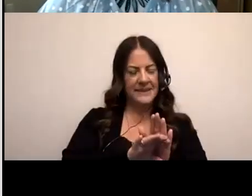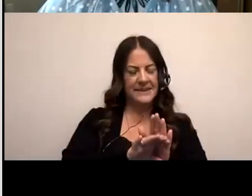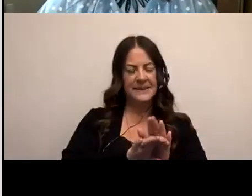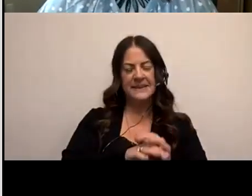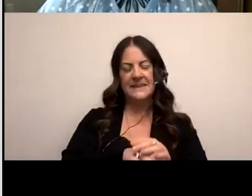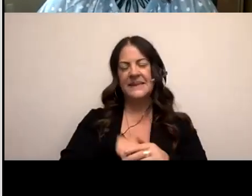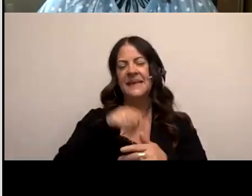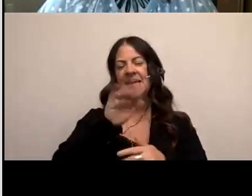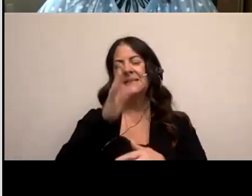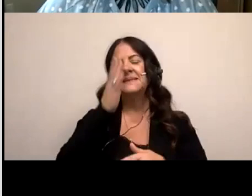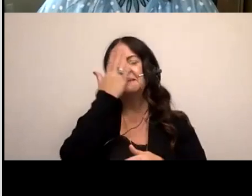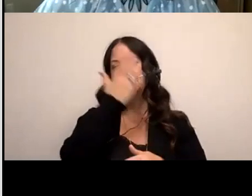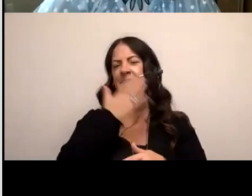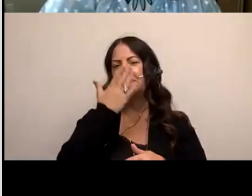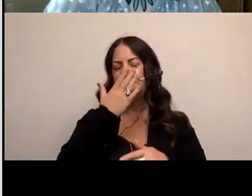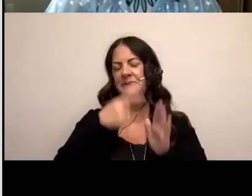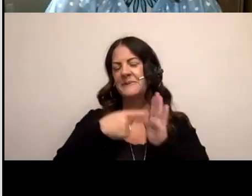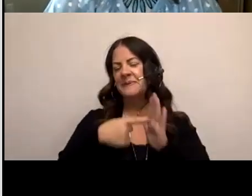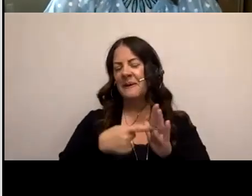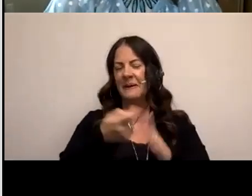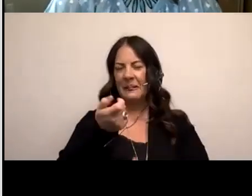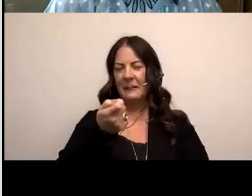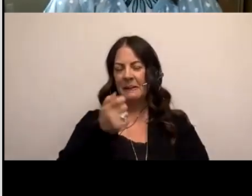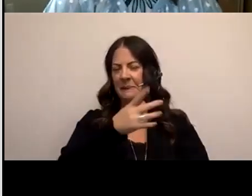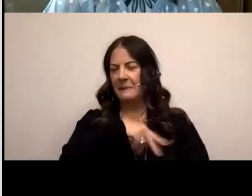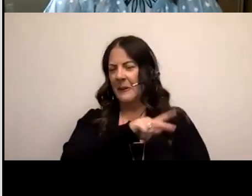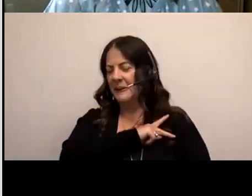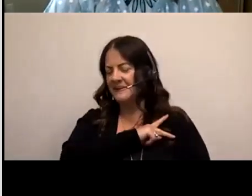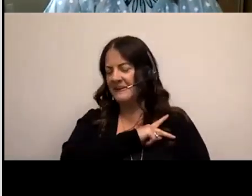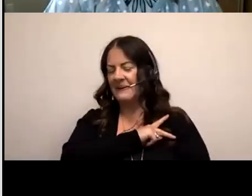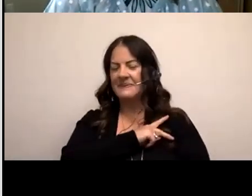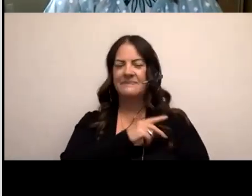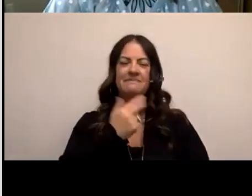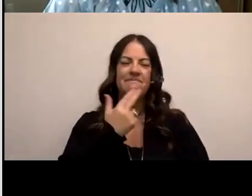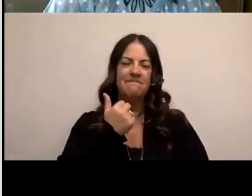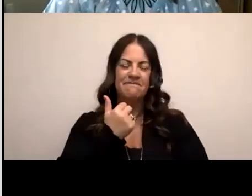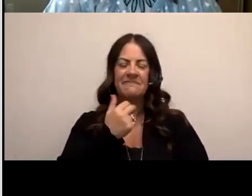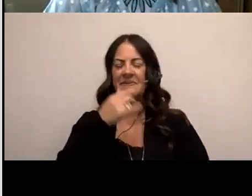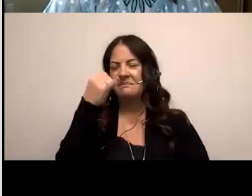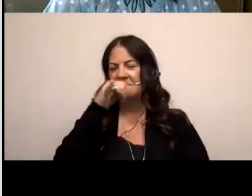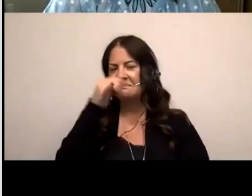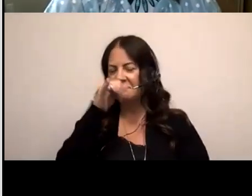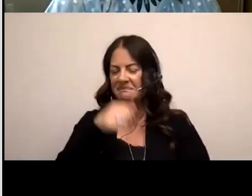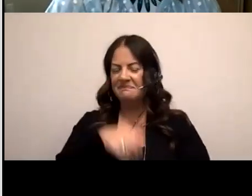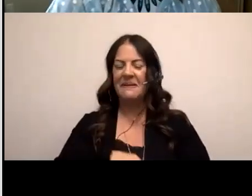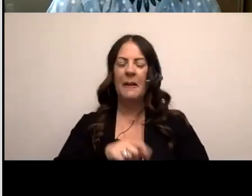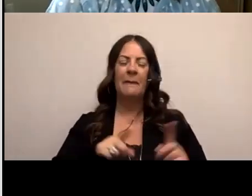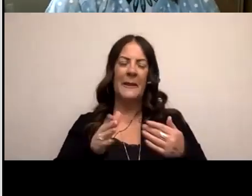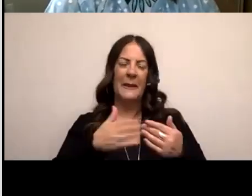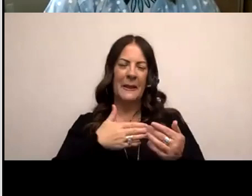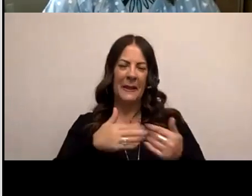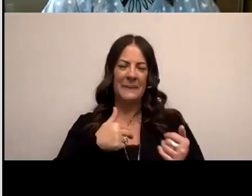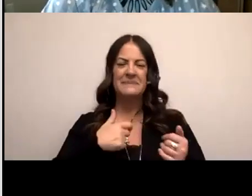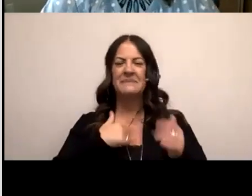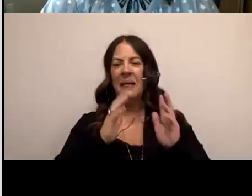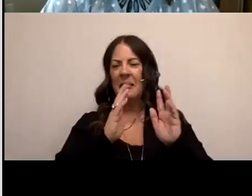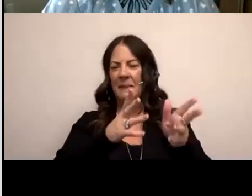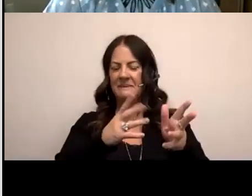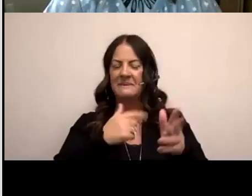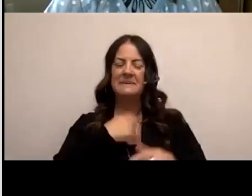OF HIS PERSONALITY AND IT'S SUCH A SILLY PICTURE FOR HIM TO SEND AND I ALSO HAVE A